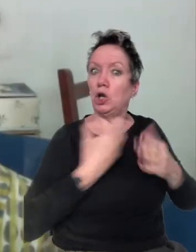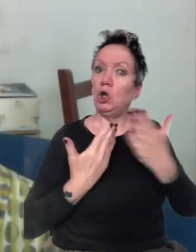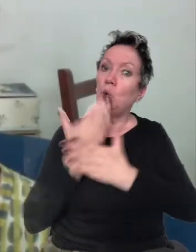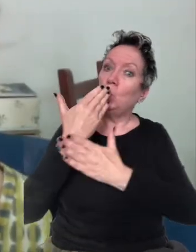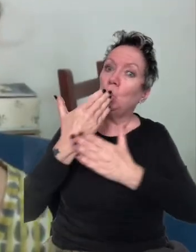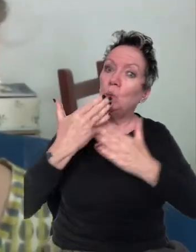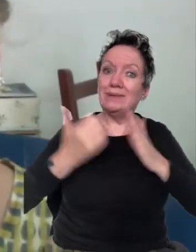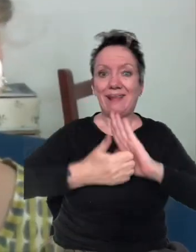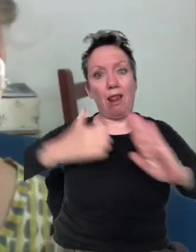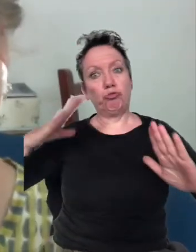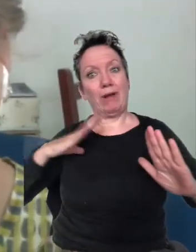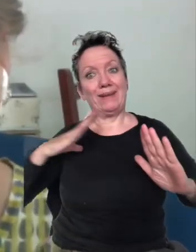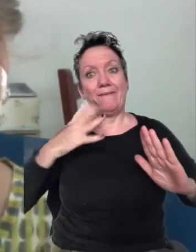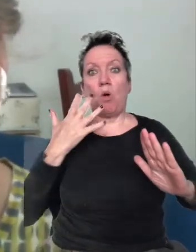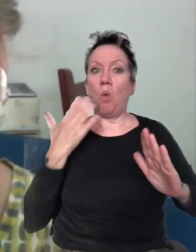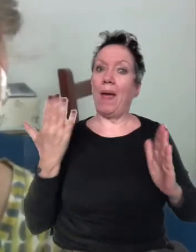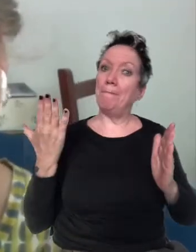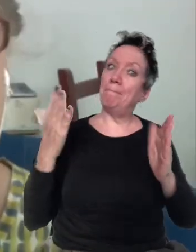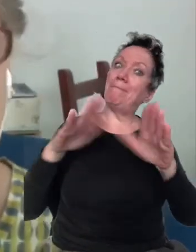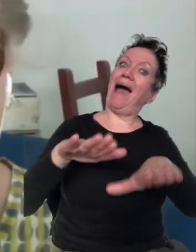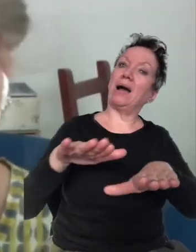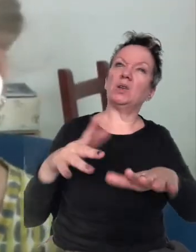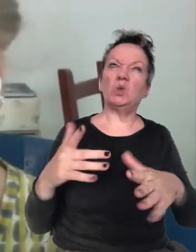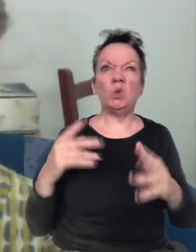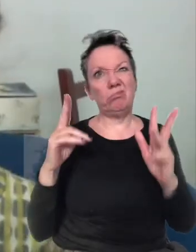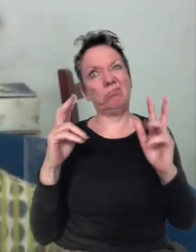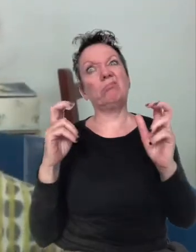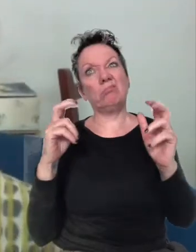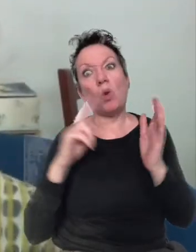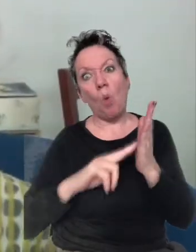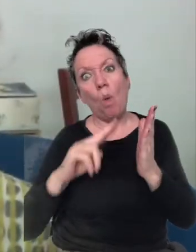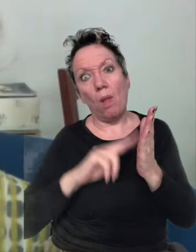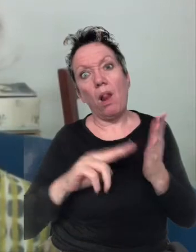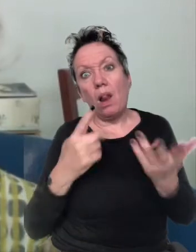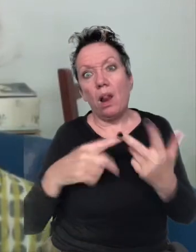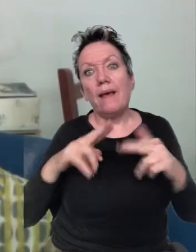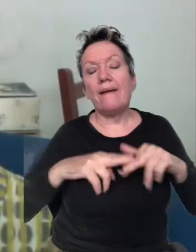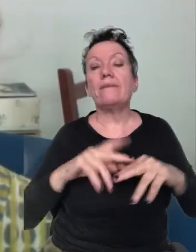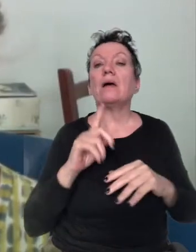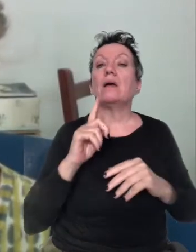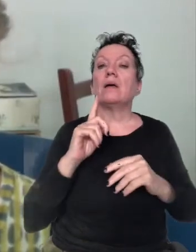Once we get back into some sense of normality, um, Well, what about one